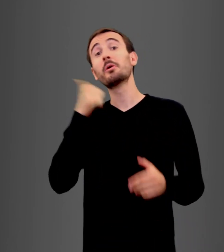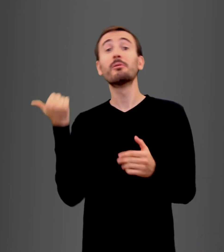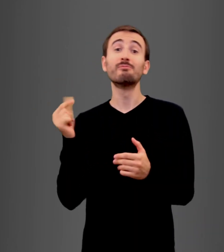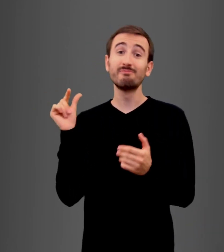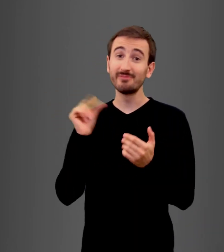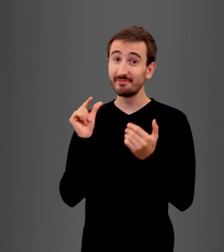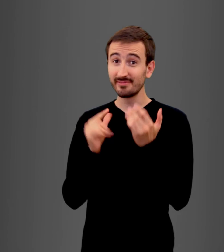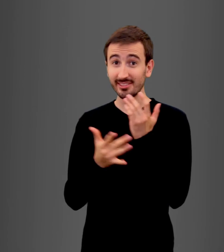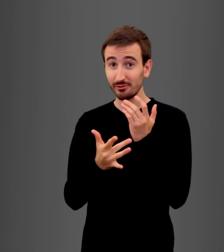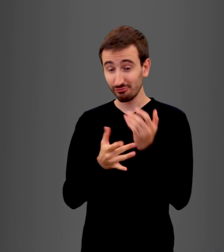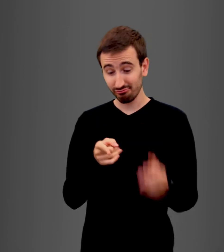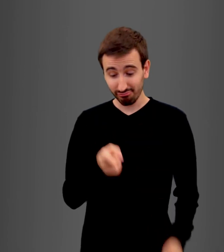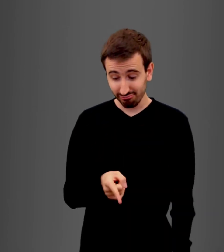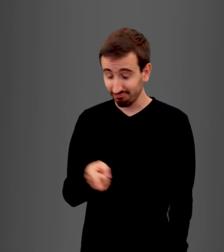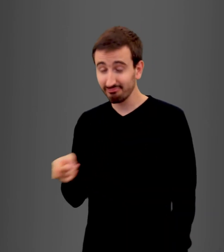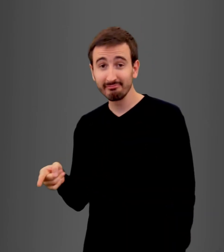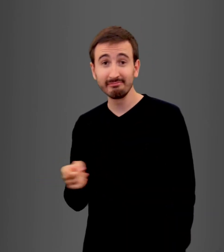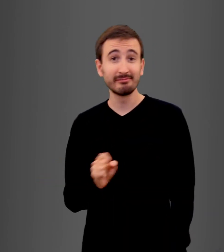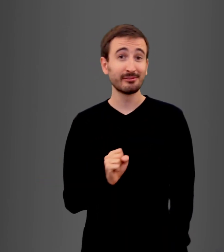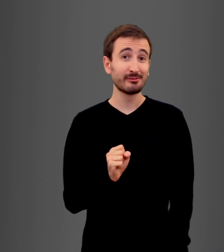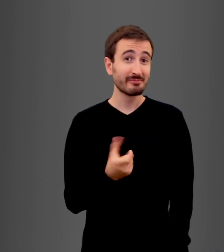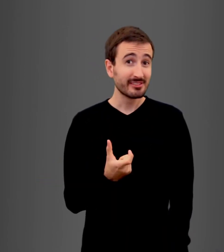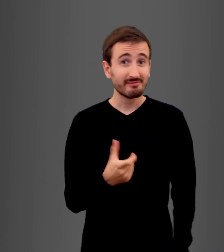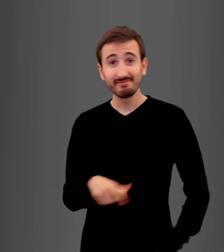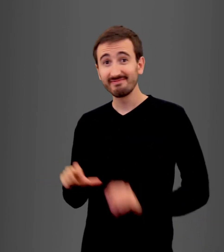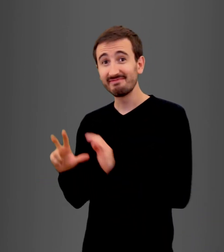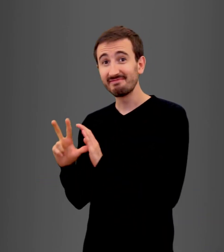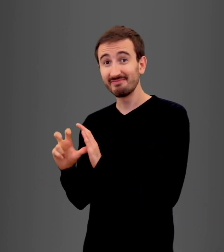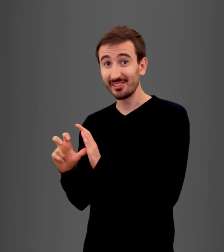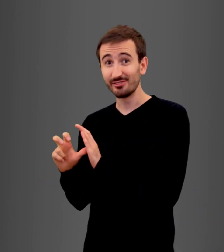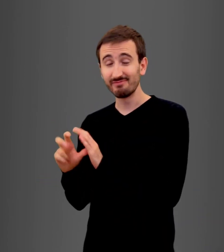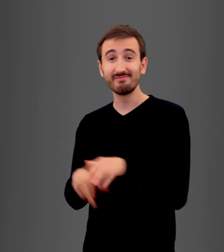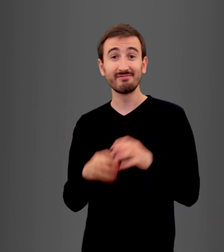Other relevant quantum technologies include qubits and sensors.